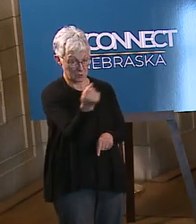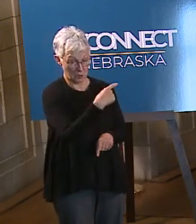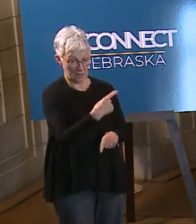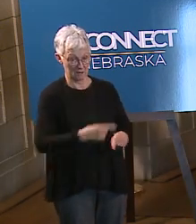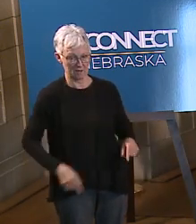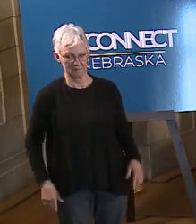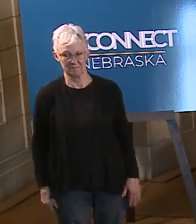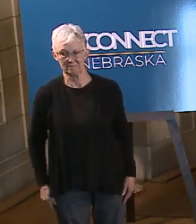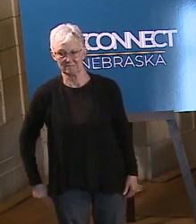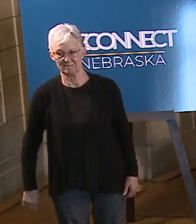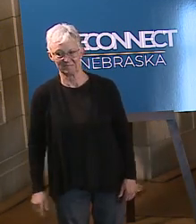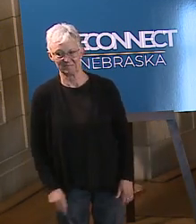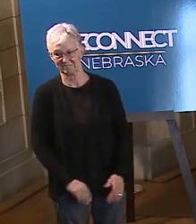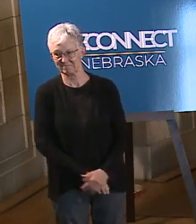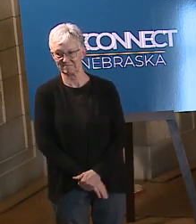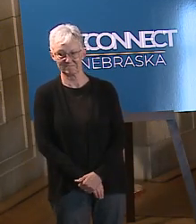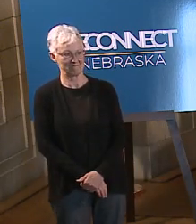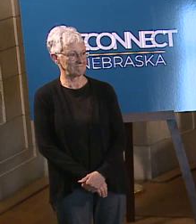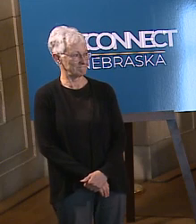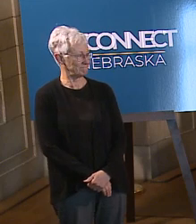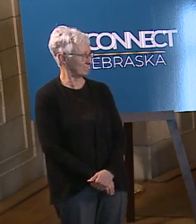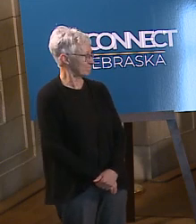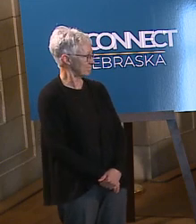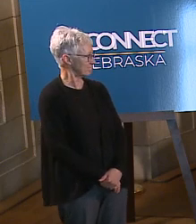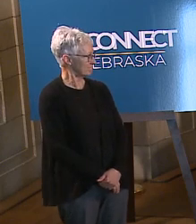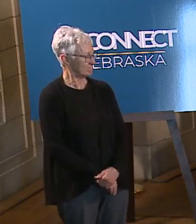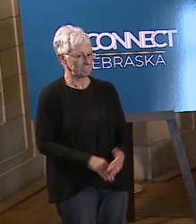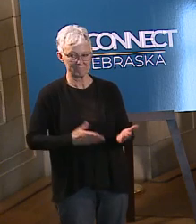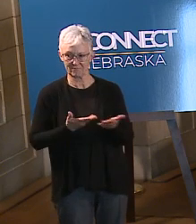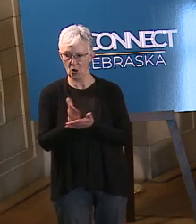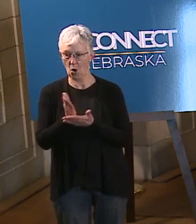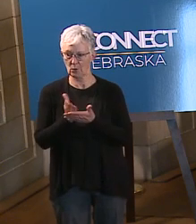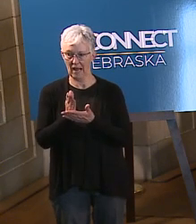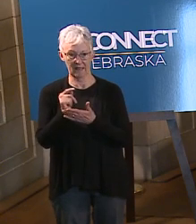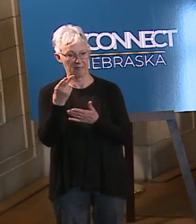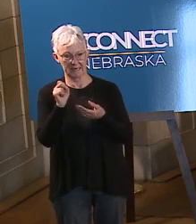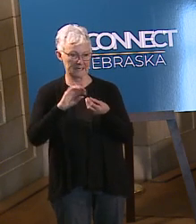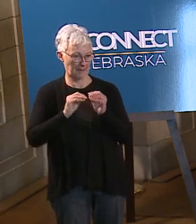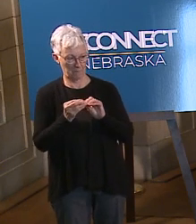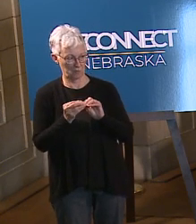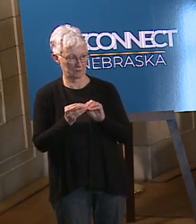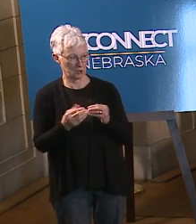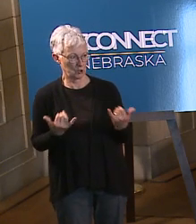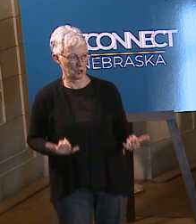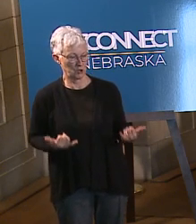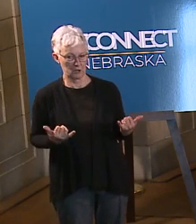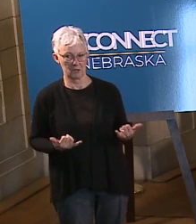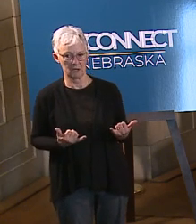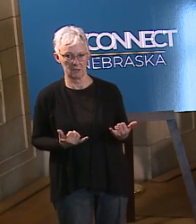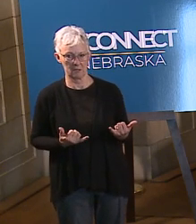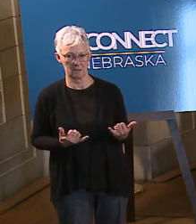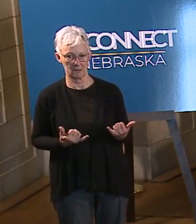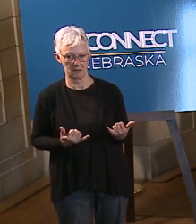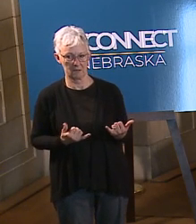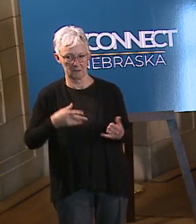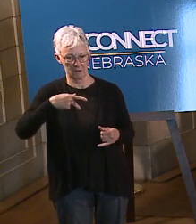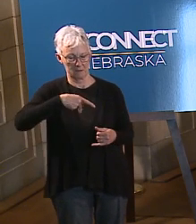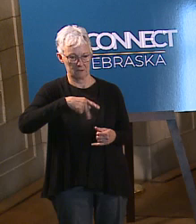JOHN, CAN YOU COME UP AND GIVE